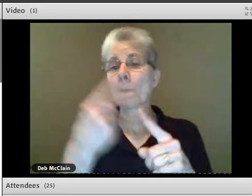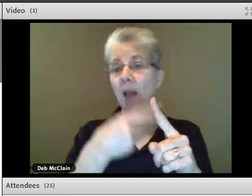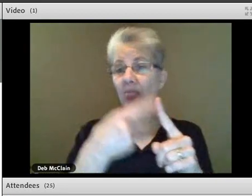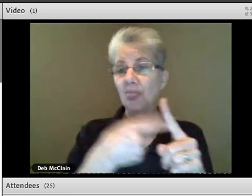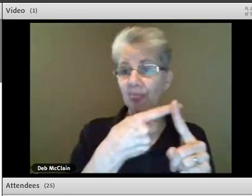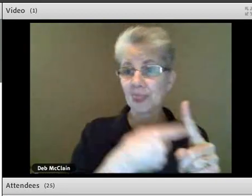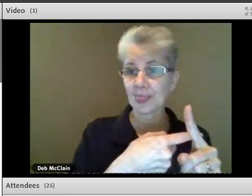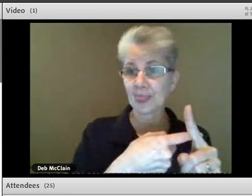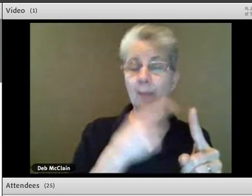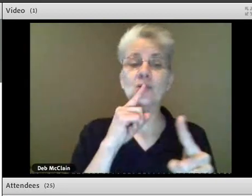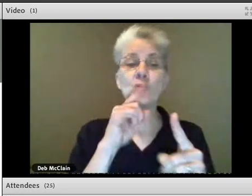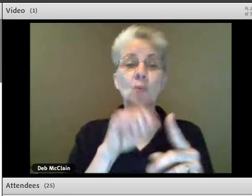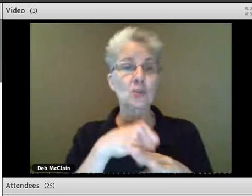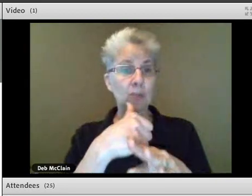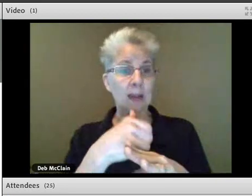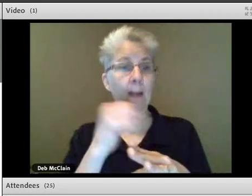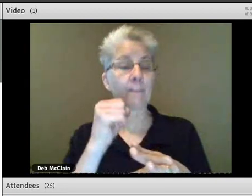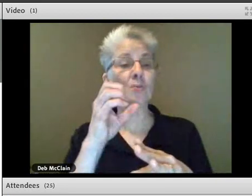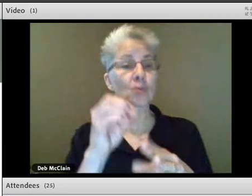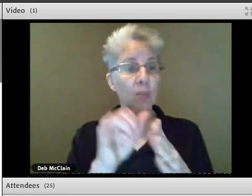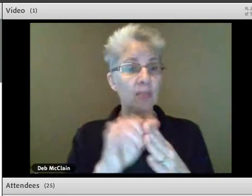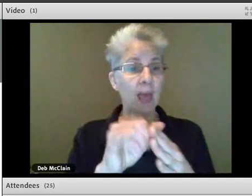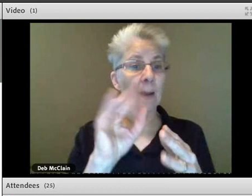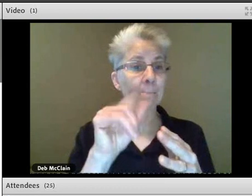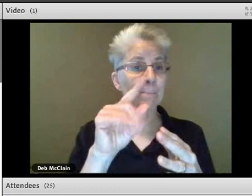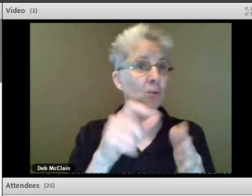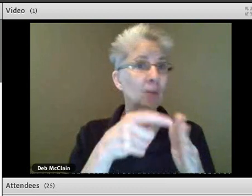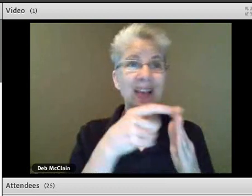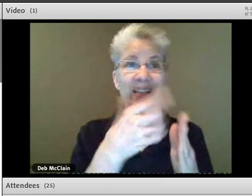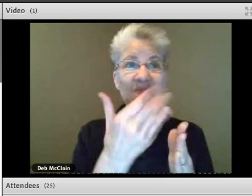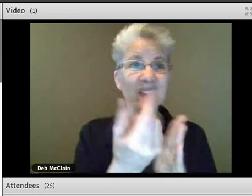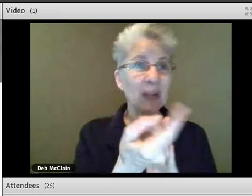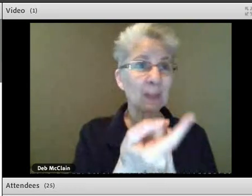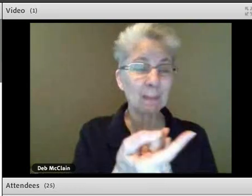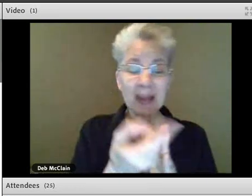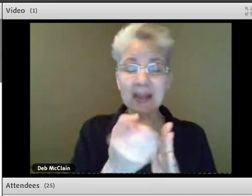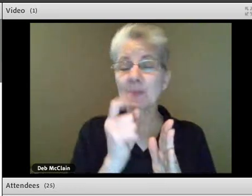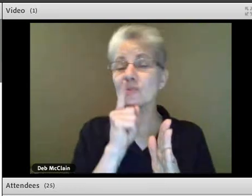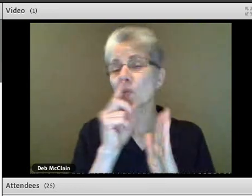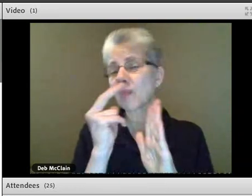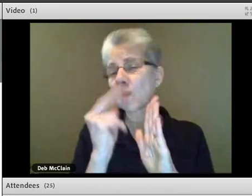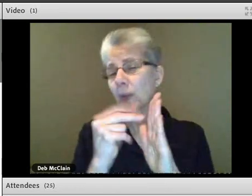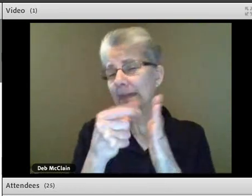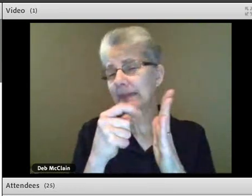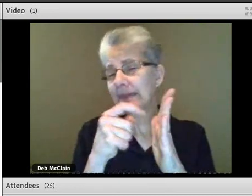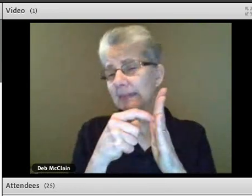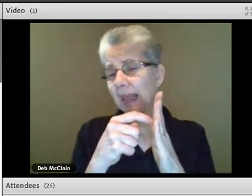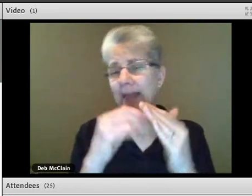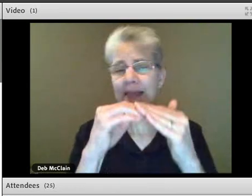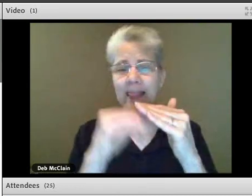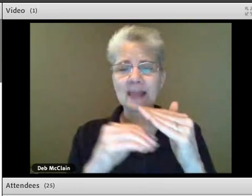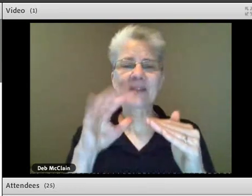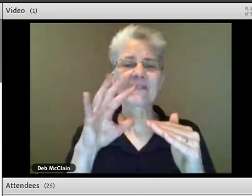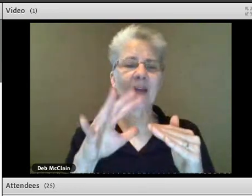and make sure you set it up so a module only takes 15 minutes, so make sure the reading takes less than five, and make sure that the assessment portion